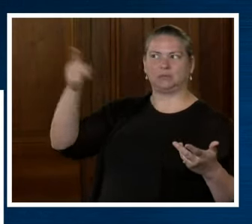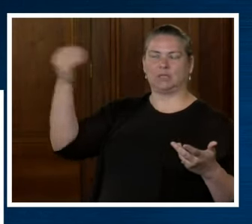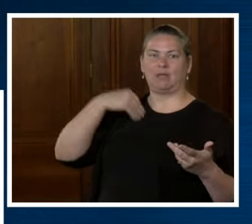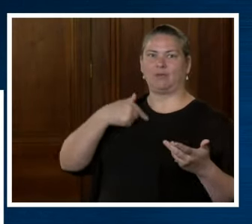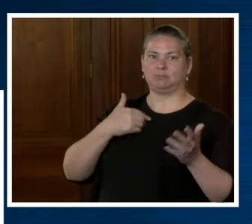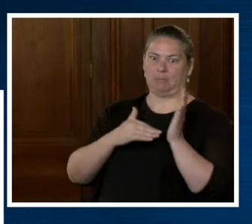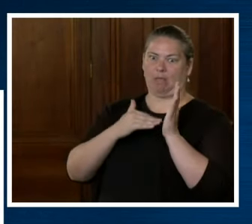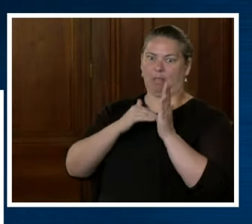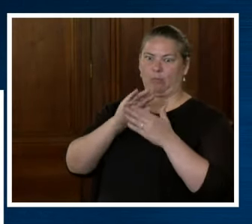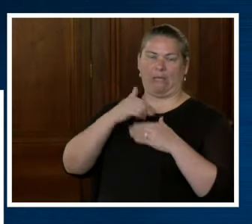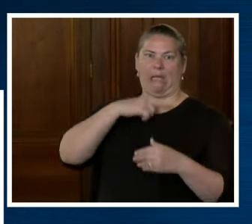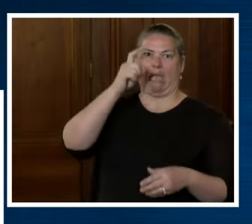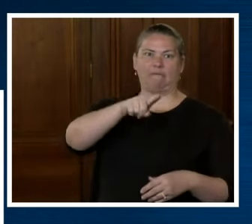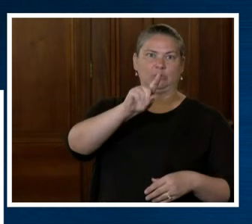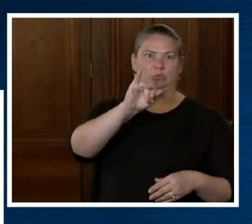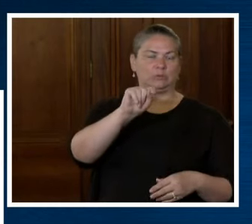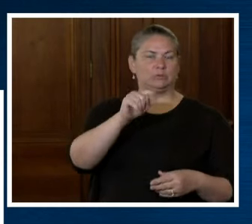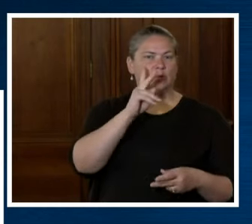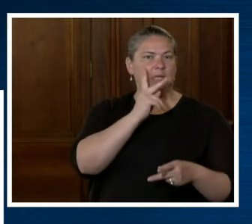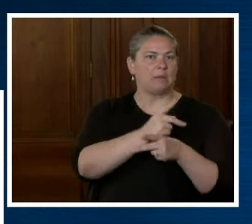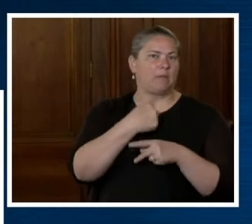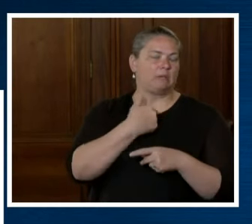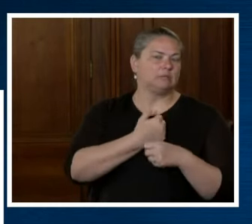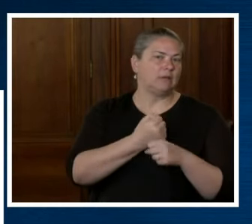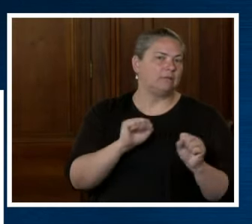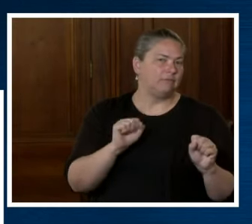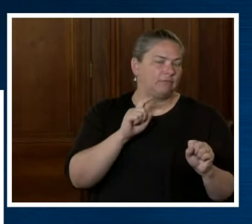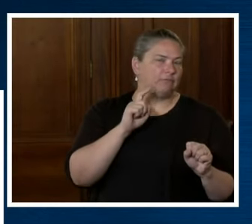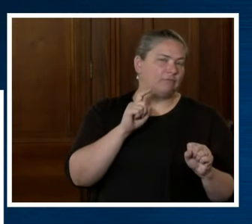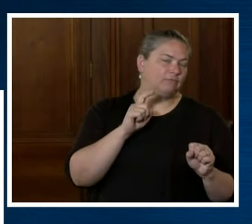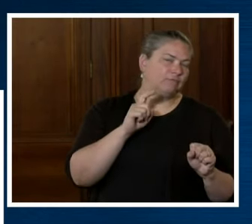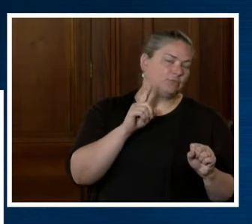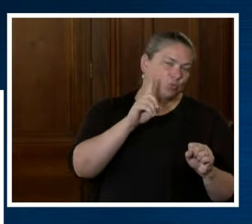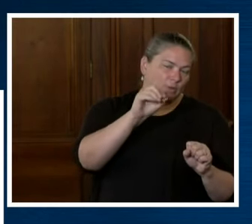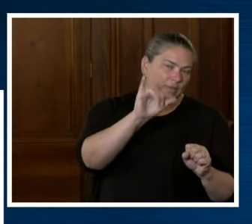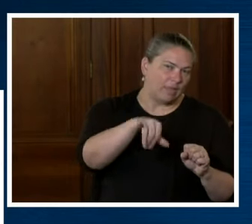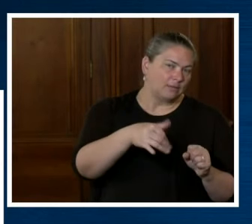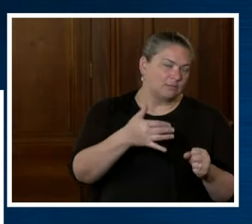SO DESPITE ON COVID WHAT HAS BEEN A SUCCESSFUL STORY, OUR